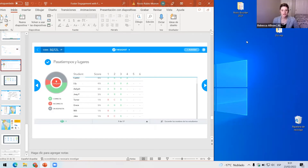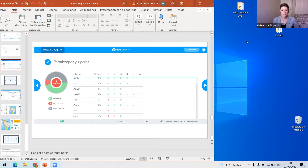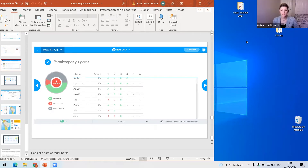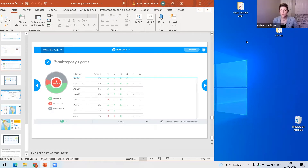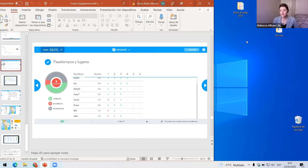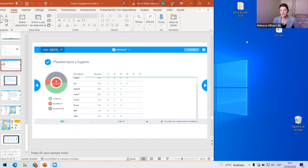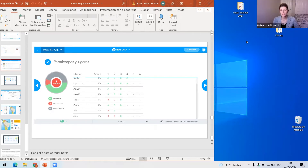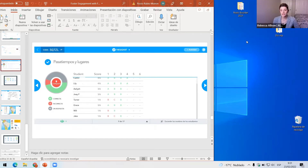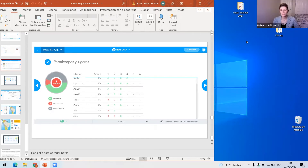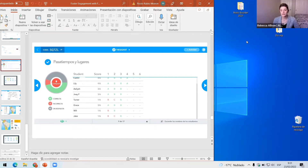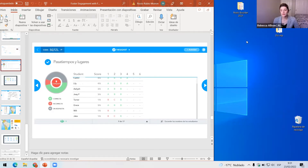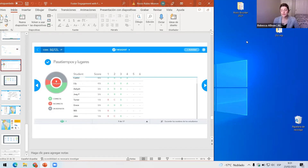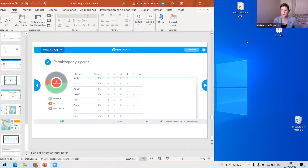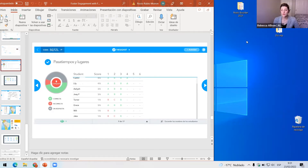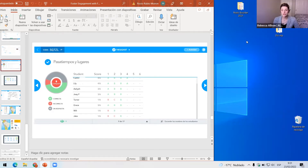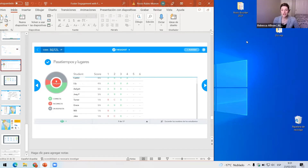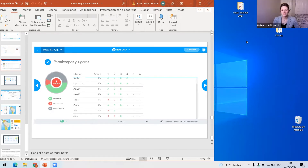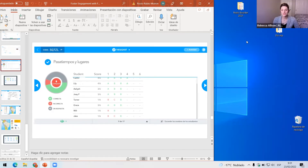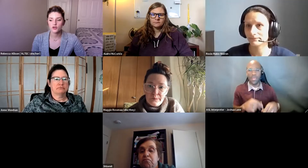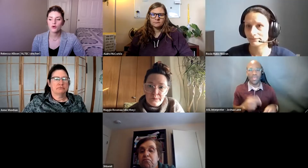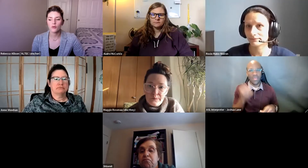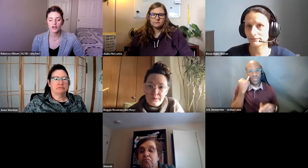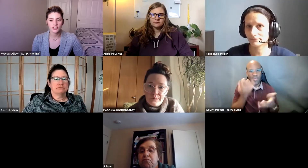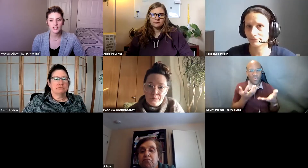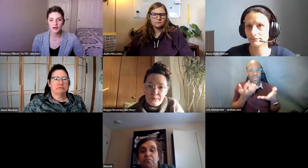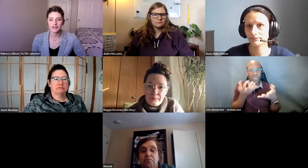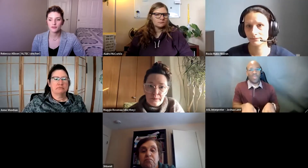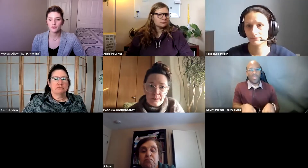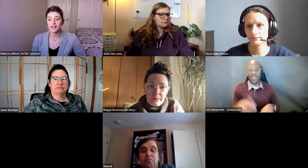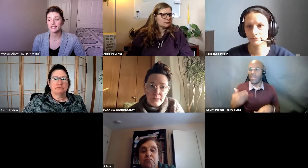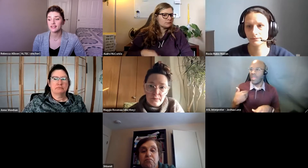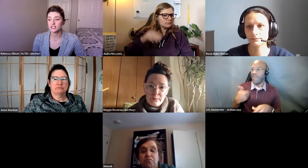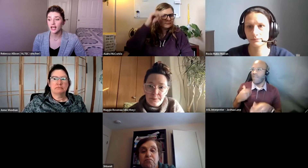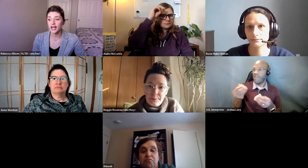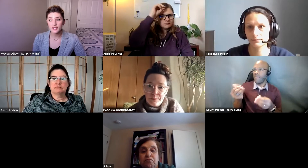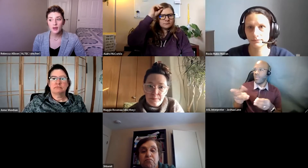That's great. Thank you so much Rocío. We do have a few more questions about Nearpod in the chat